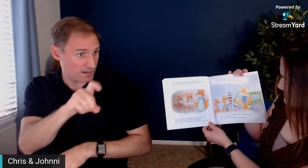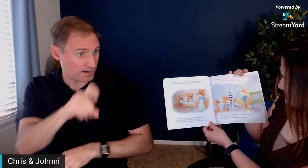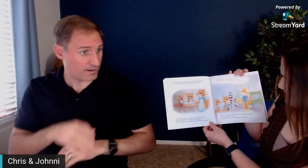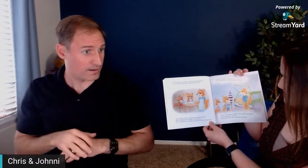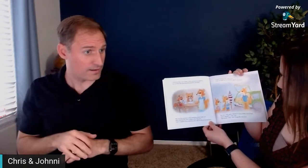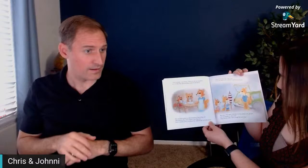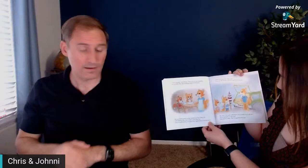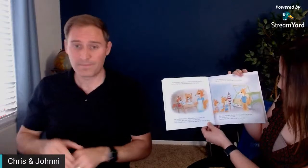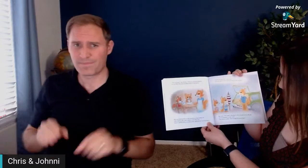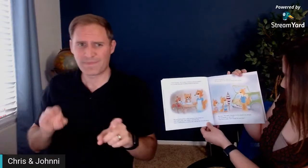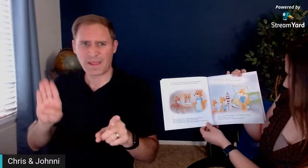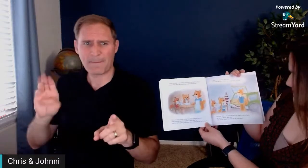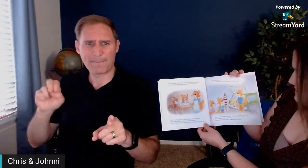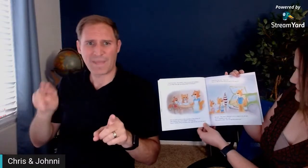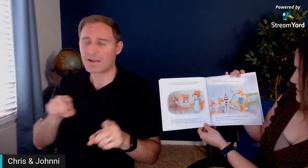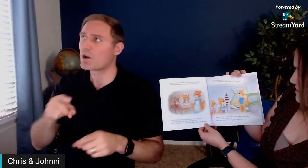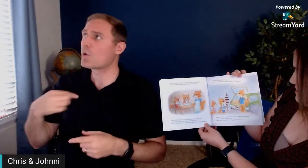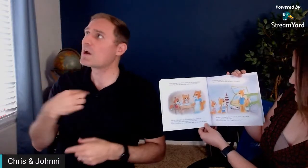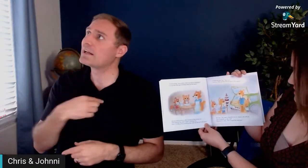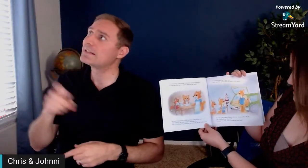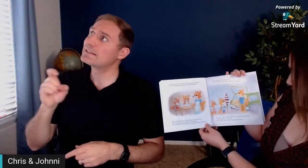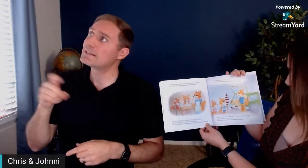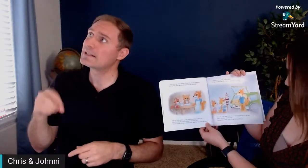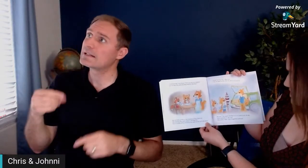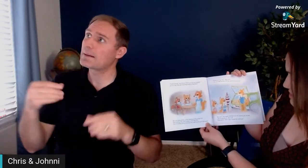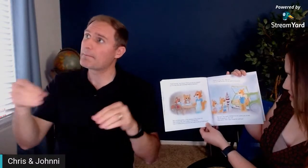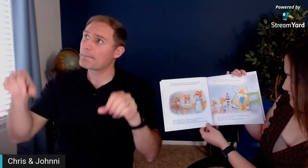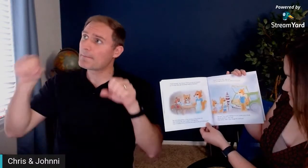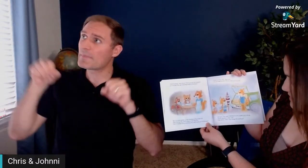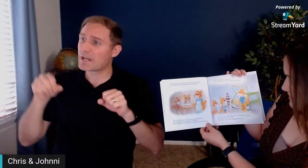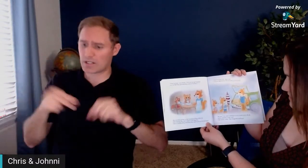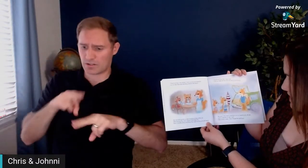ben says we need a blanket to sit on towels to dry off with